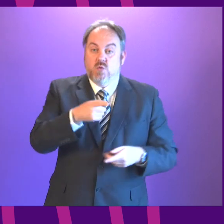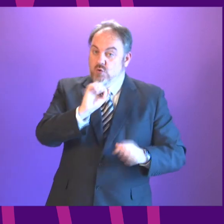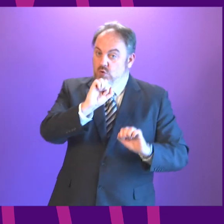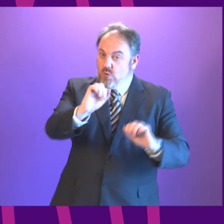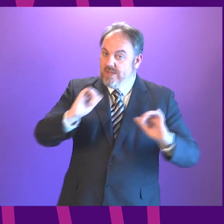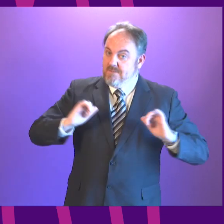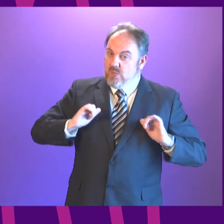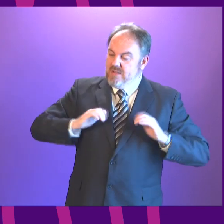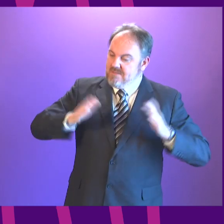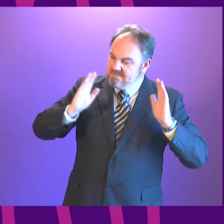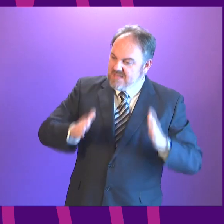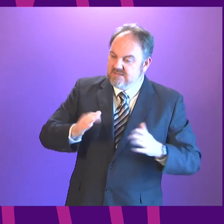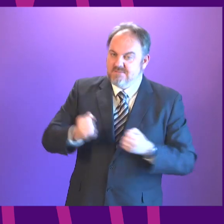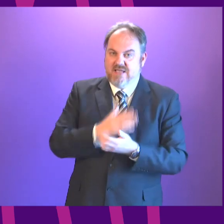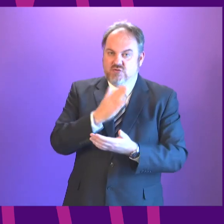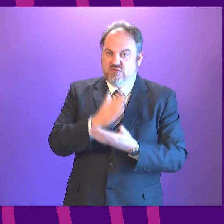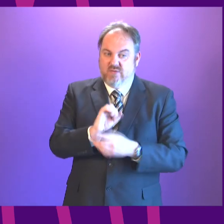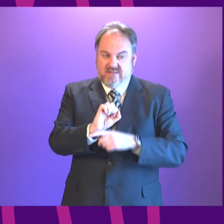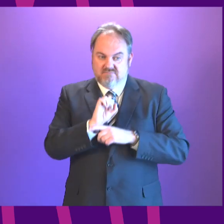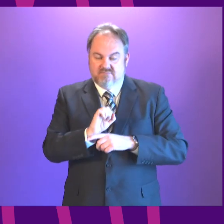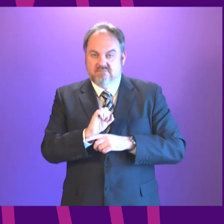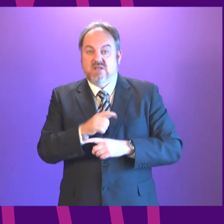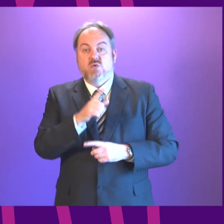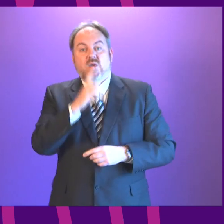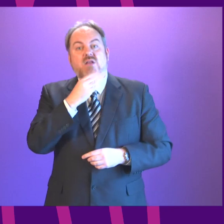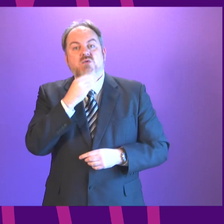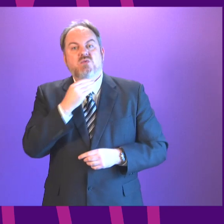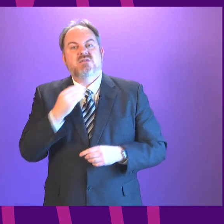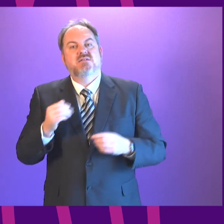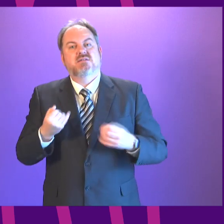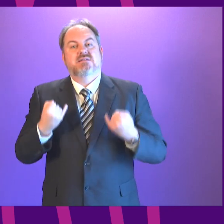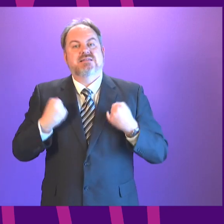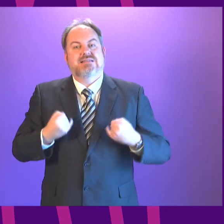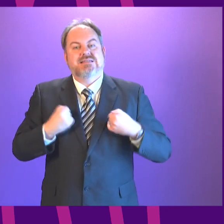However, the letter also serves as a fit note, which can be used to obtain statutory sick